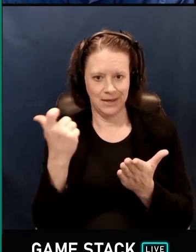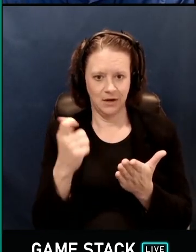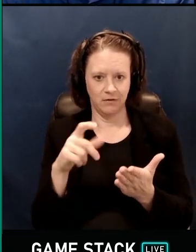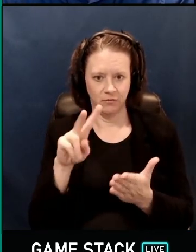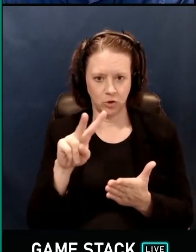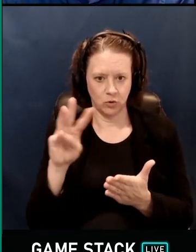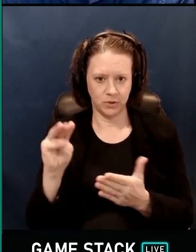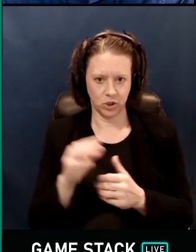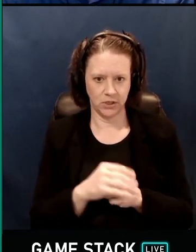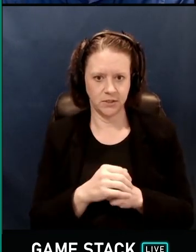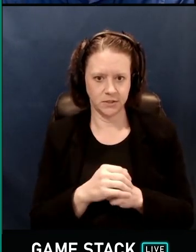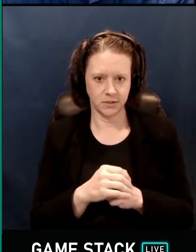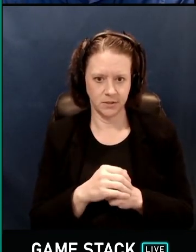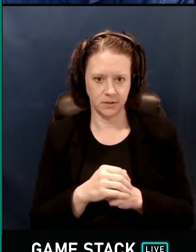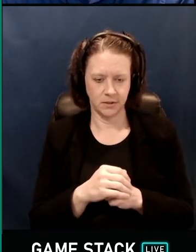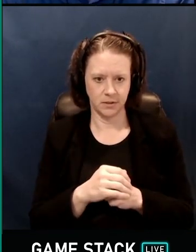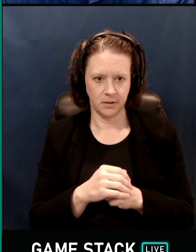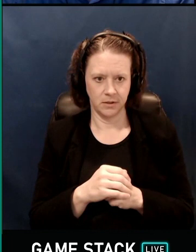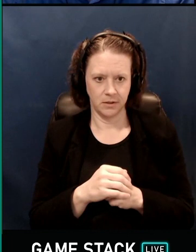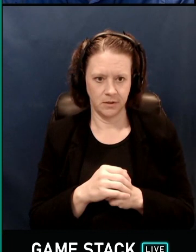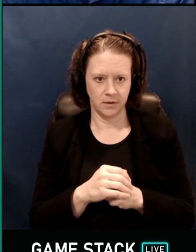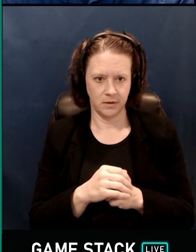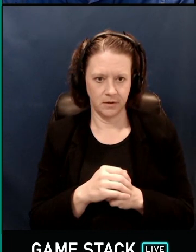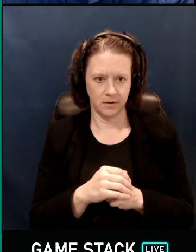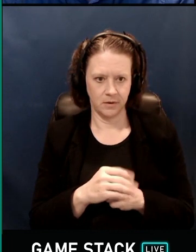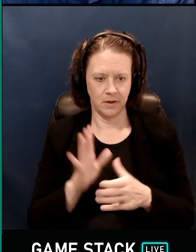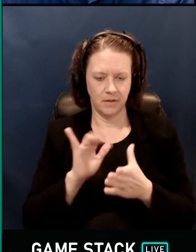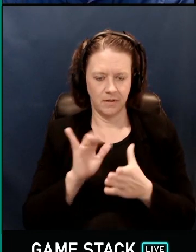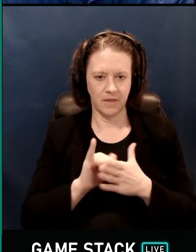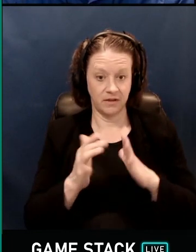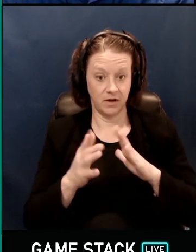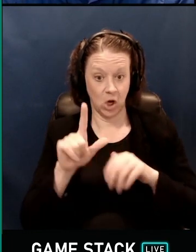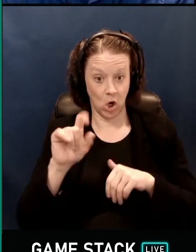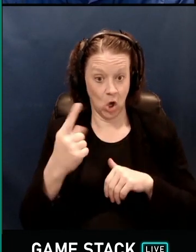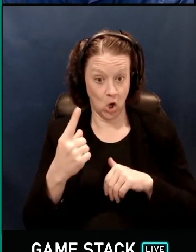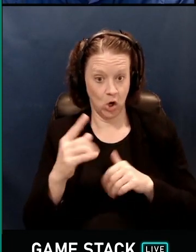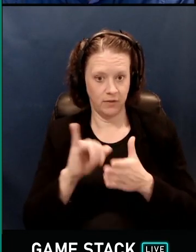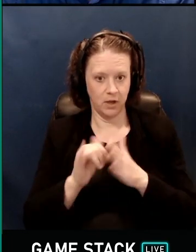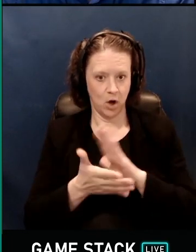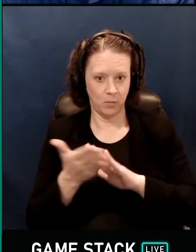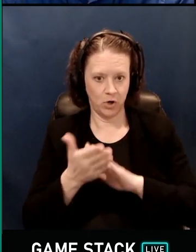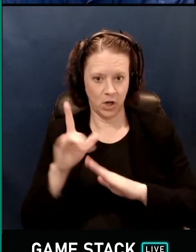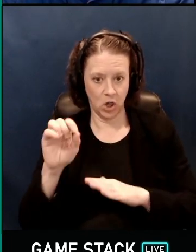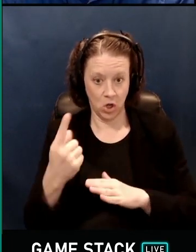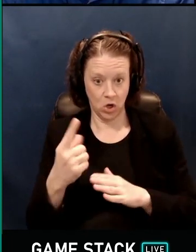The operating log is also available in the dialog tab you can